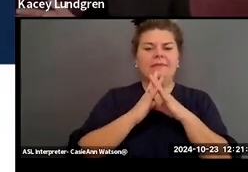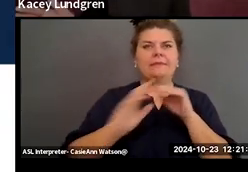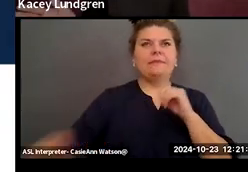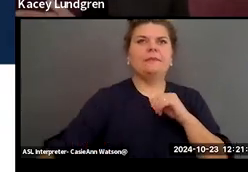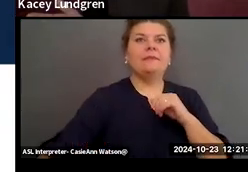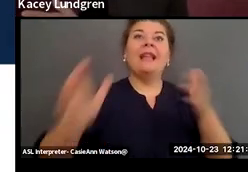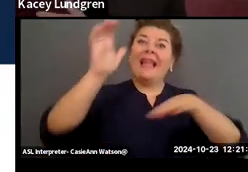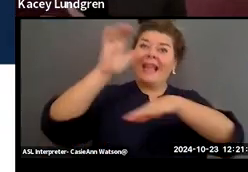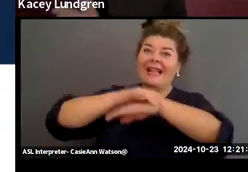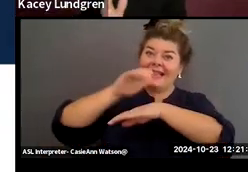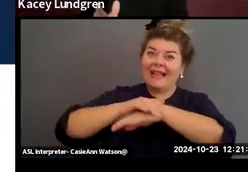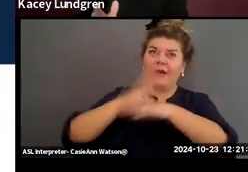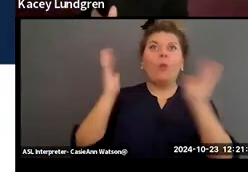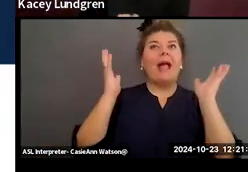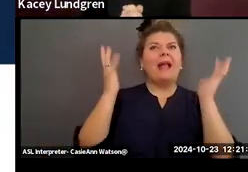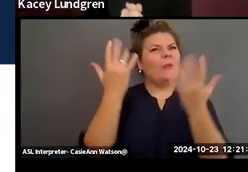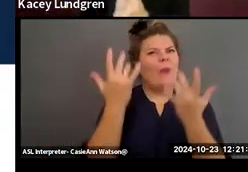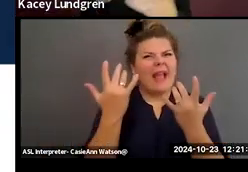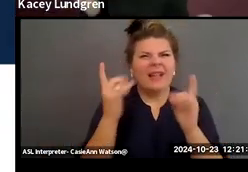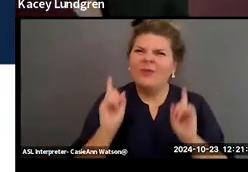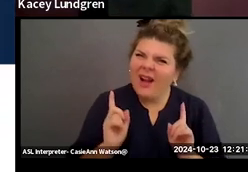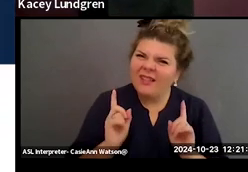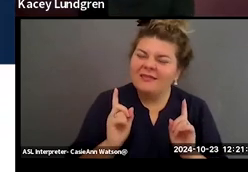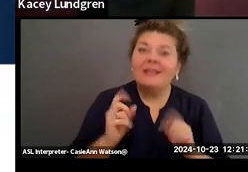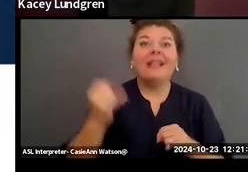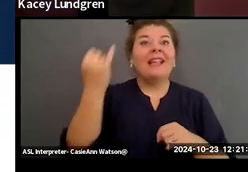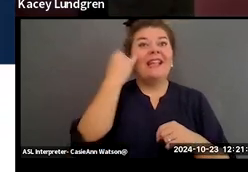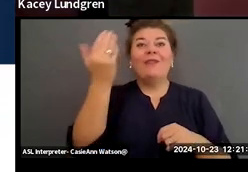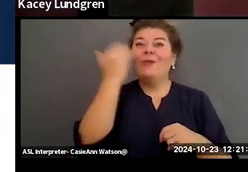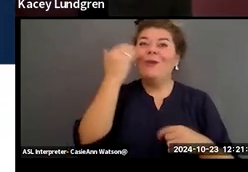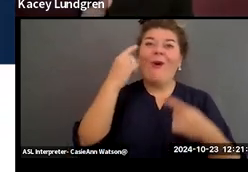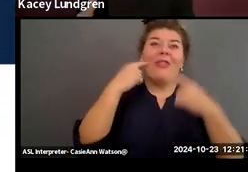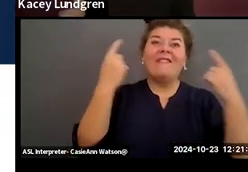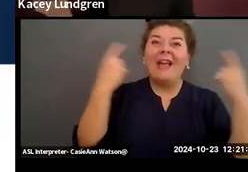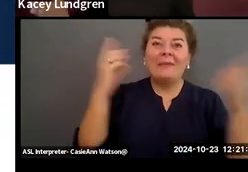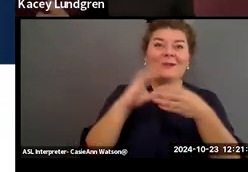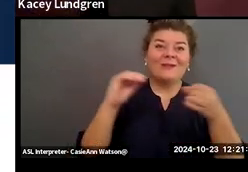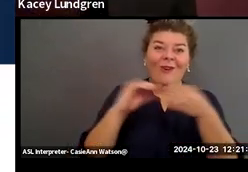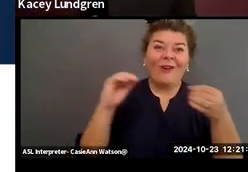England. Wait, what? If you know the famous story of Gallaudet,